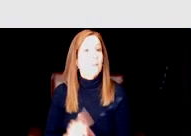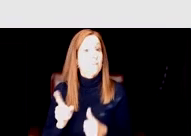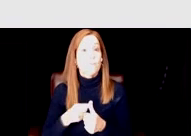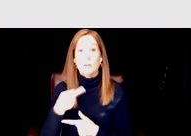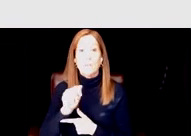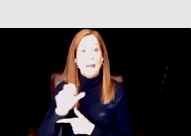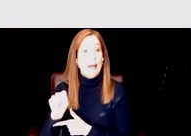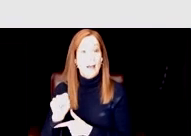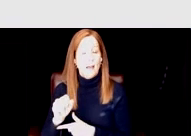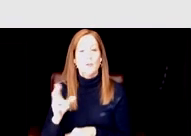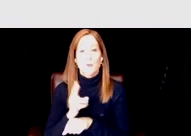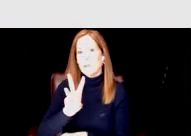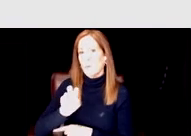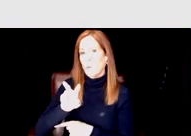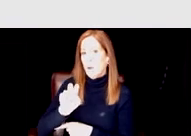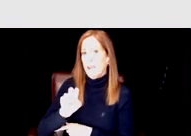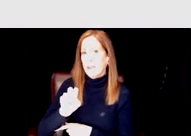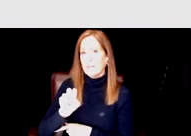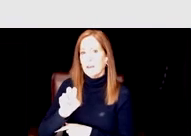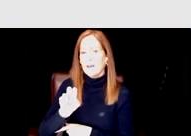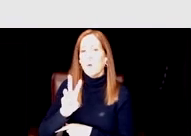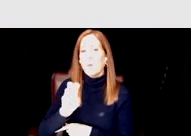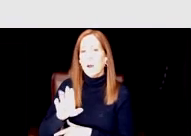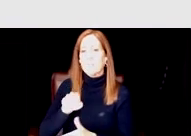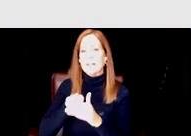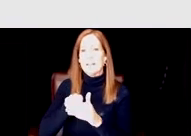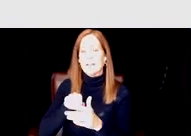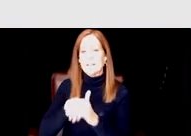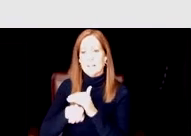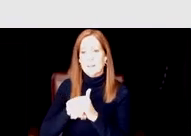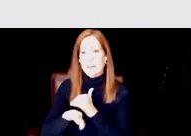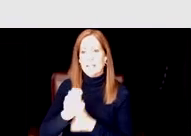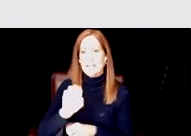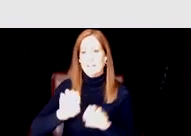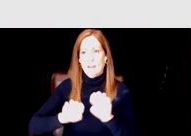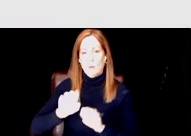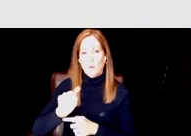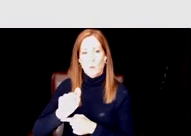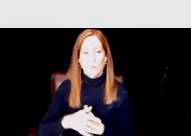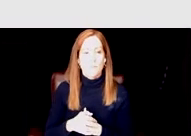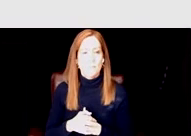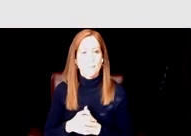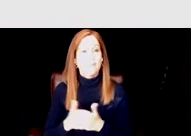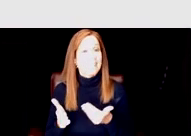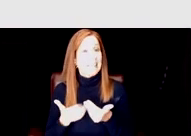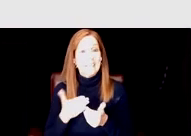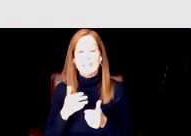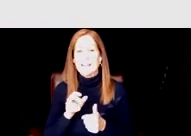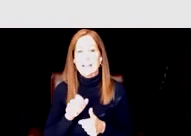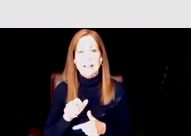the WAVE Web Accessibility Evaluation Tool. For easy navigation through items needing correction,